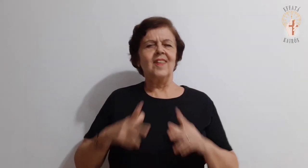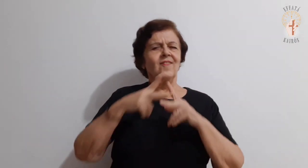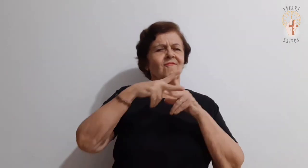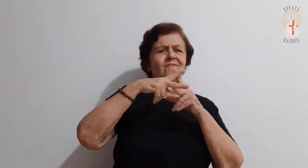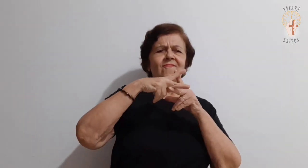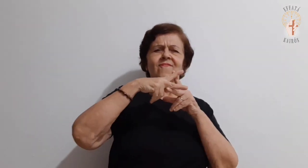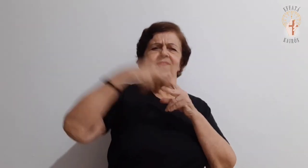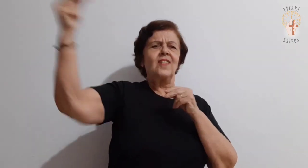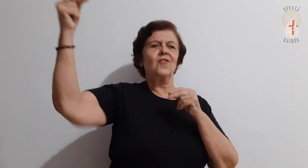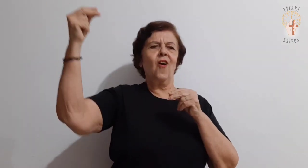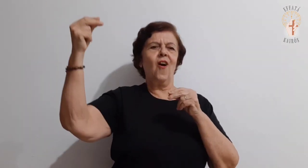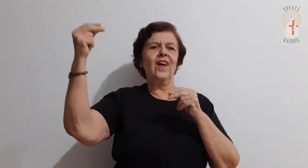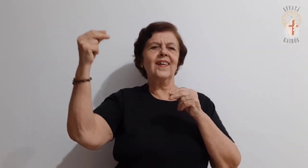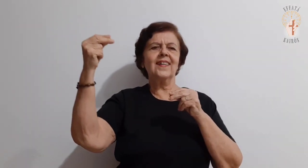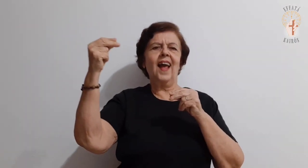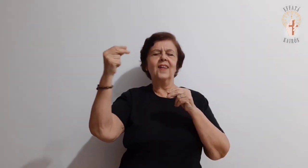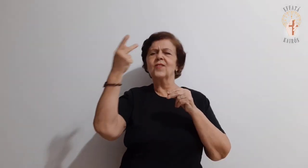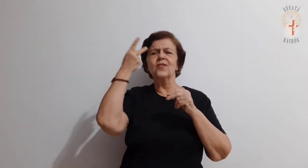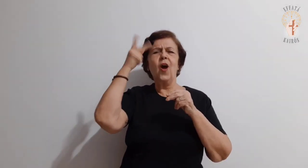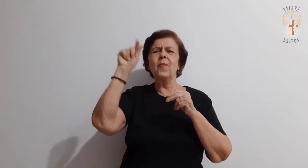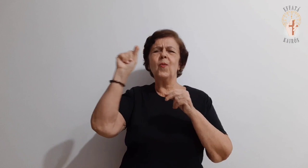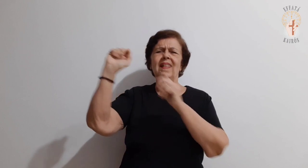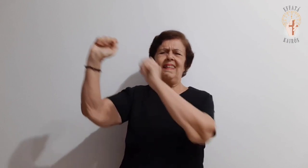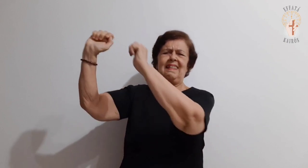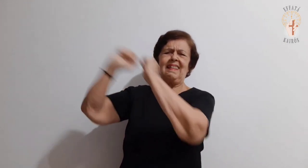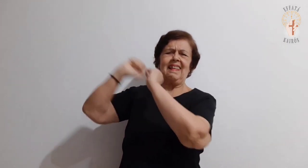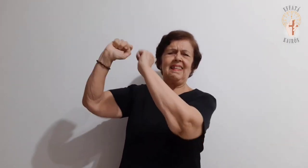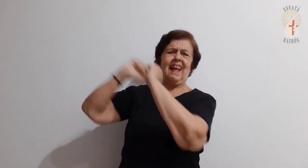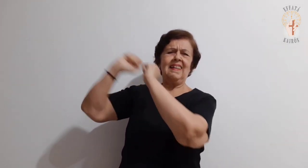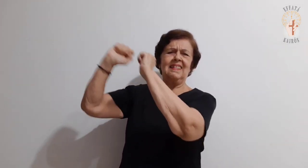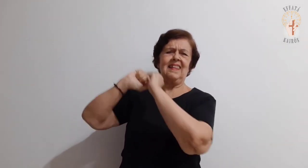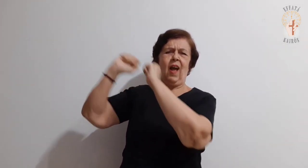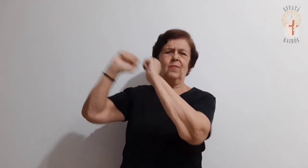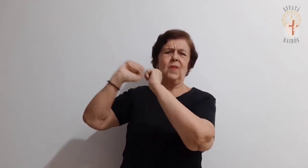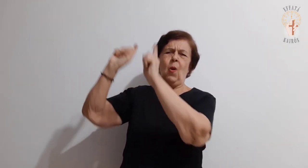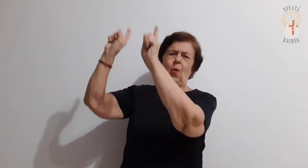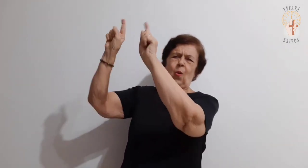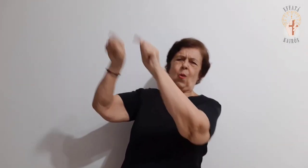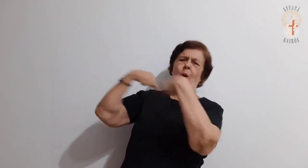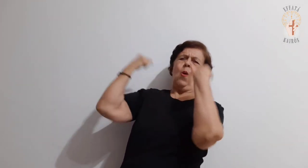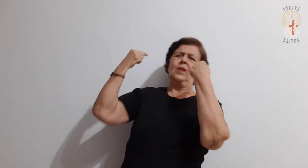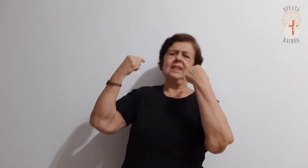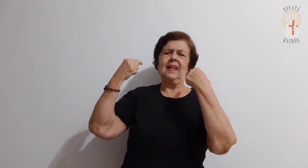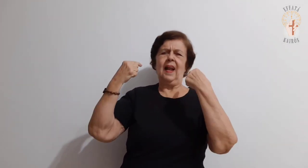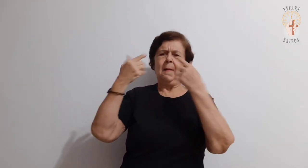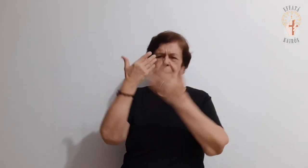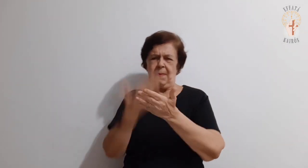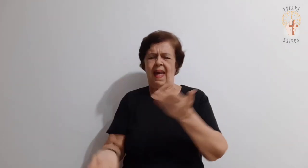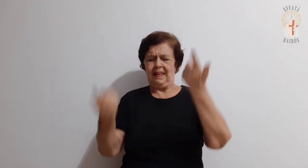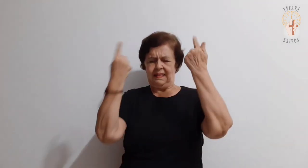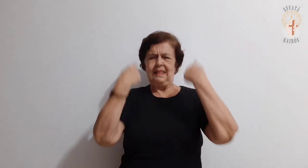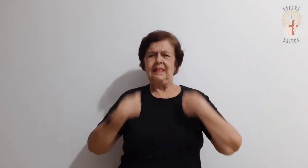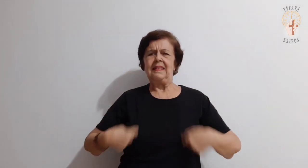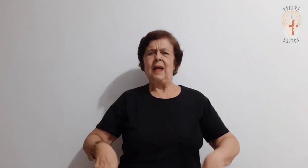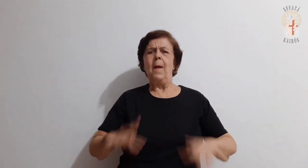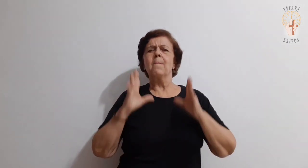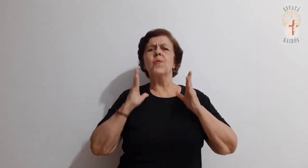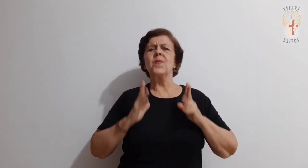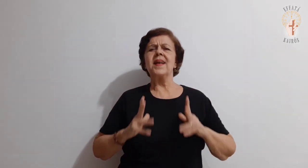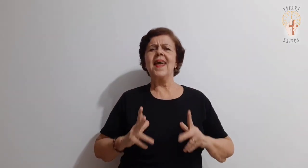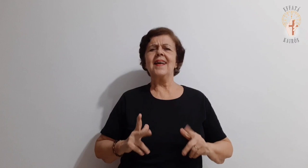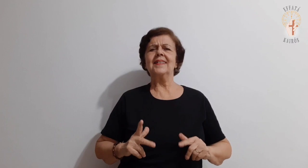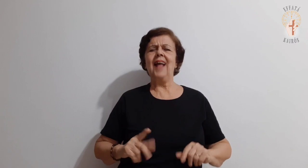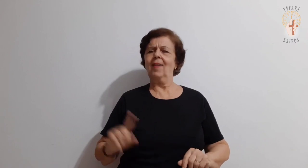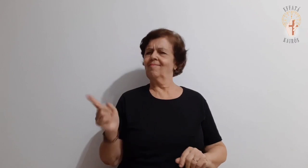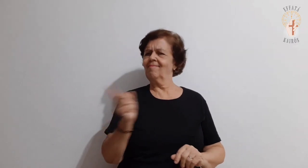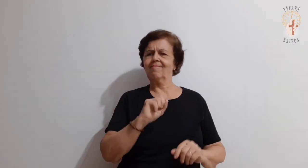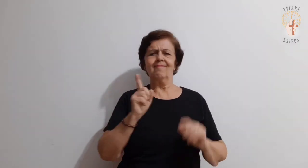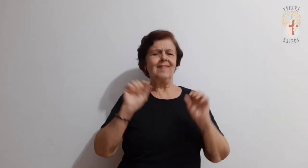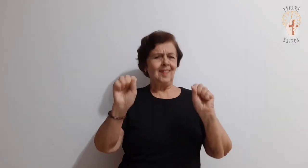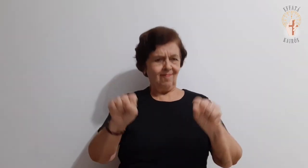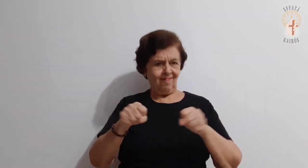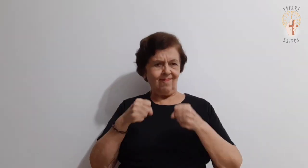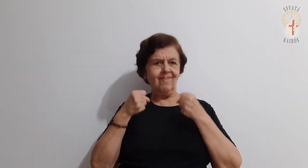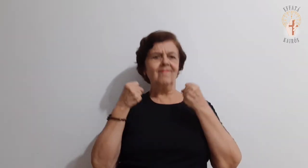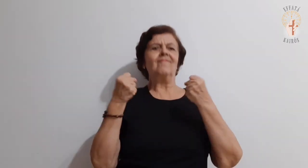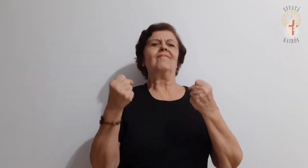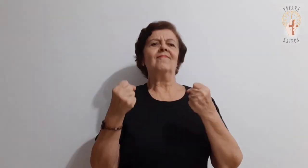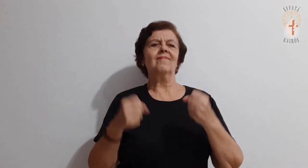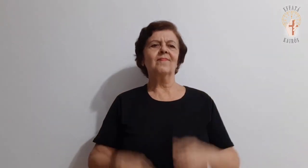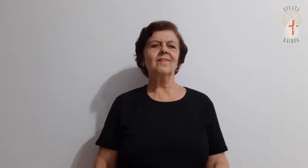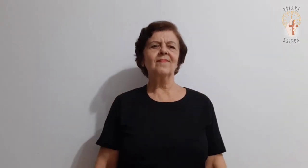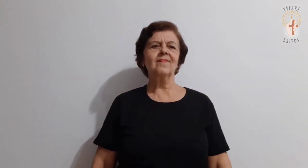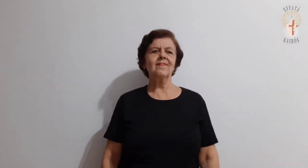and the victory over temptations against purity;